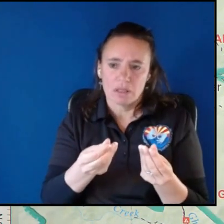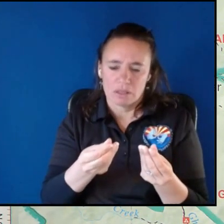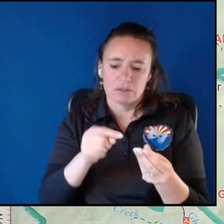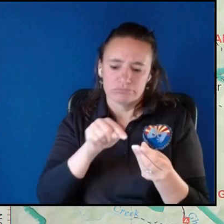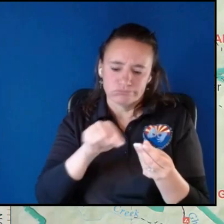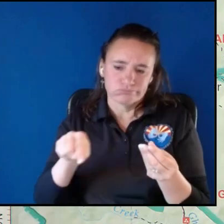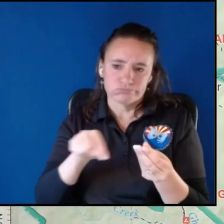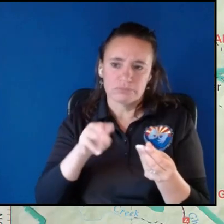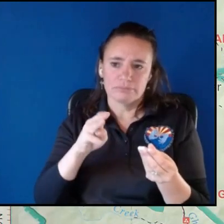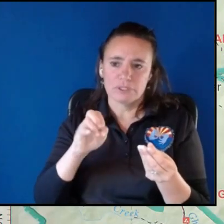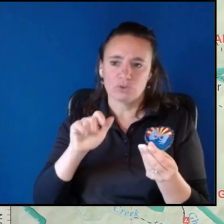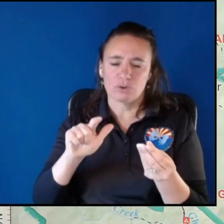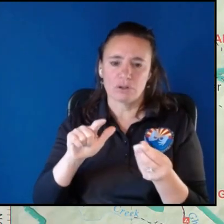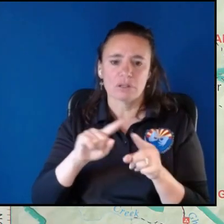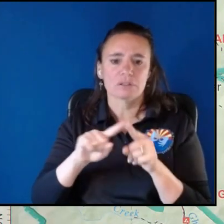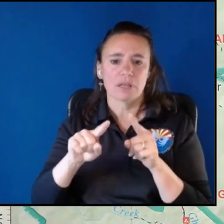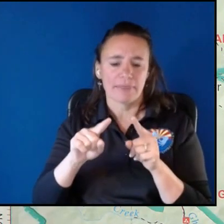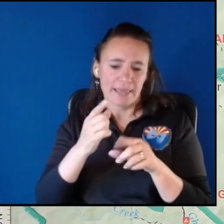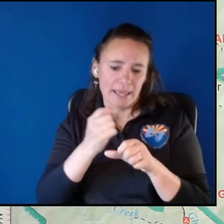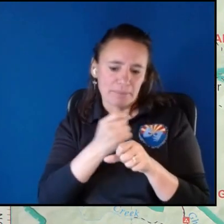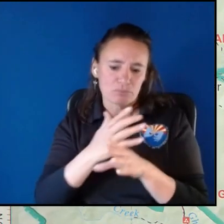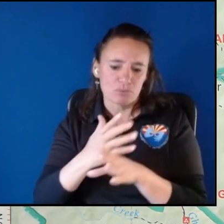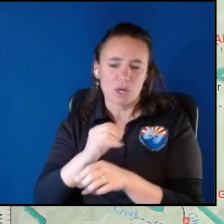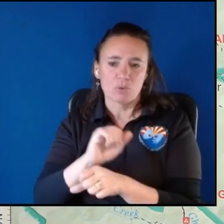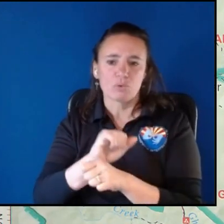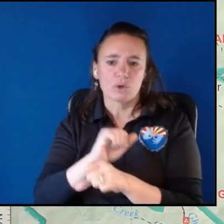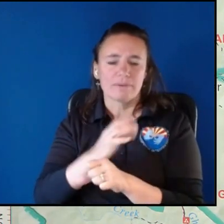good control feature that we can hold fire on as it gets to there.